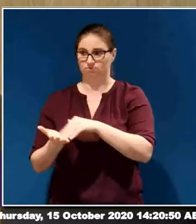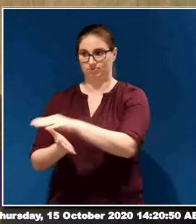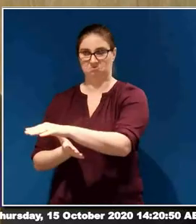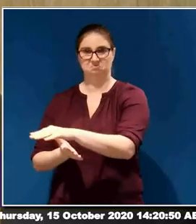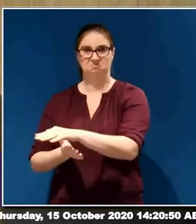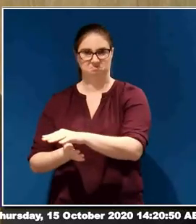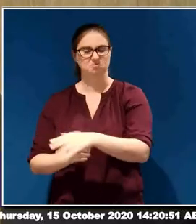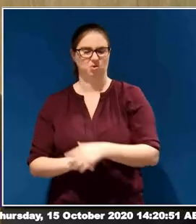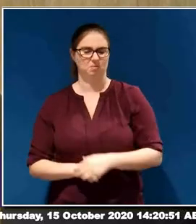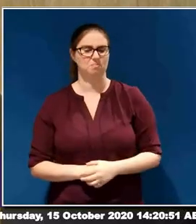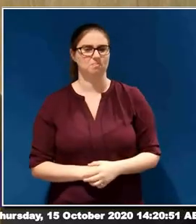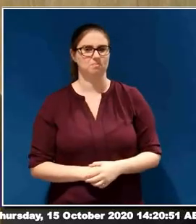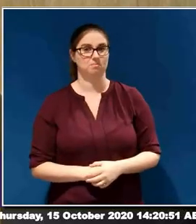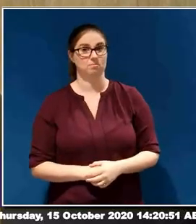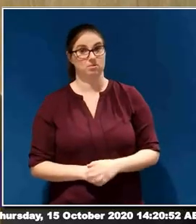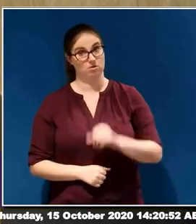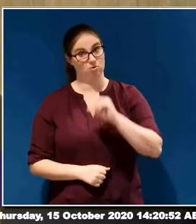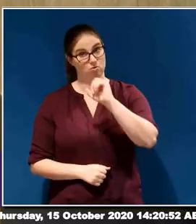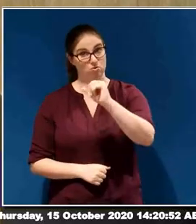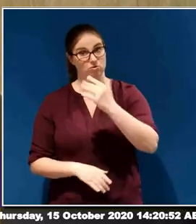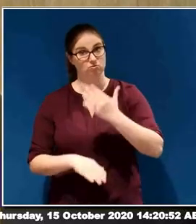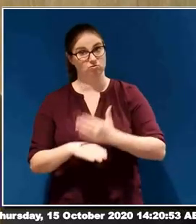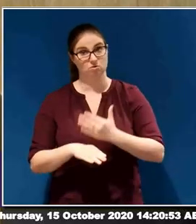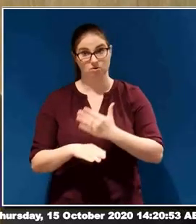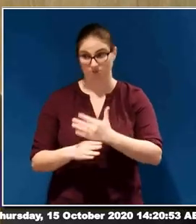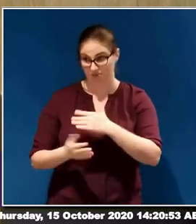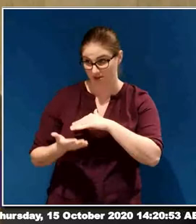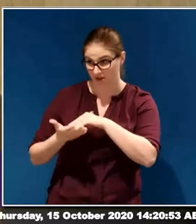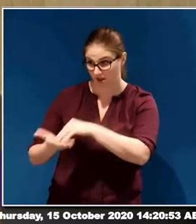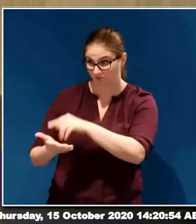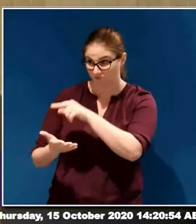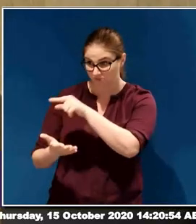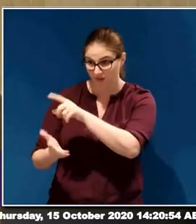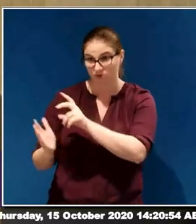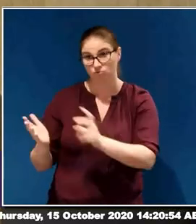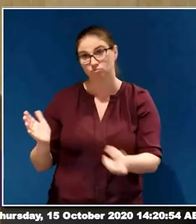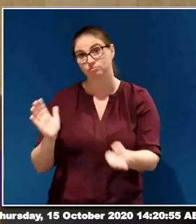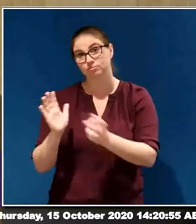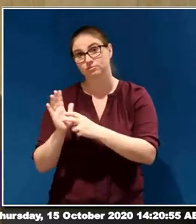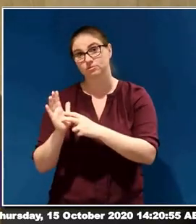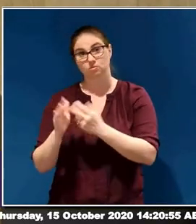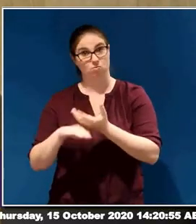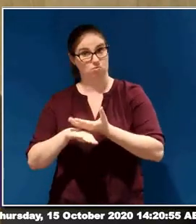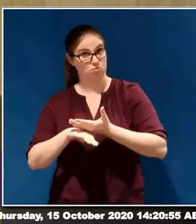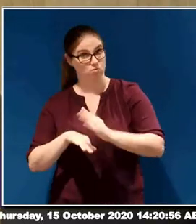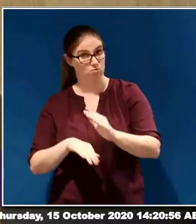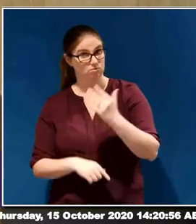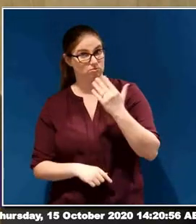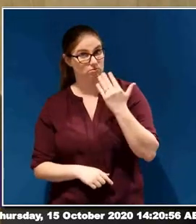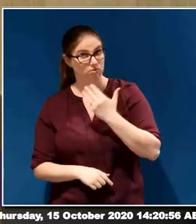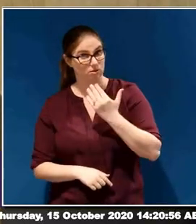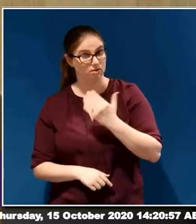enrol into a new school, is that correct? Yes. And in that respect you would make referrals and try to support